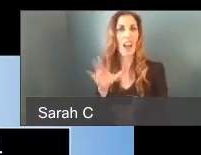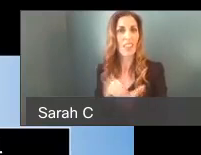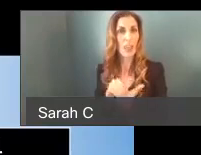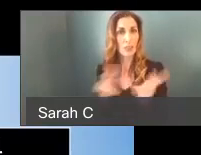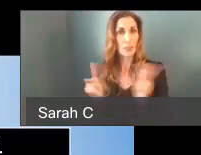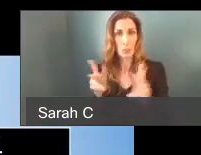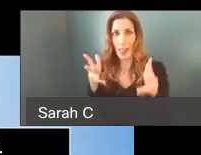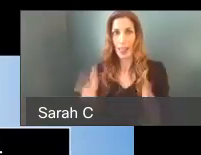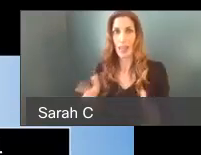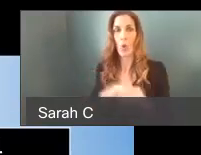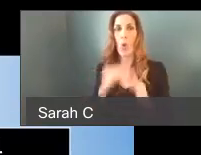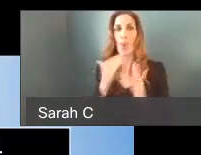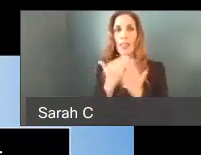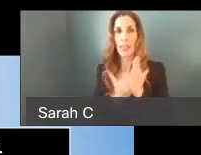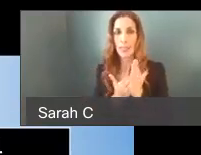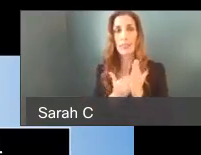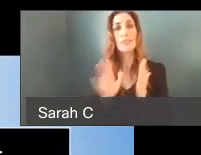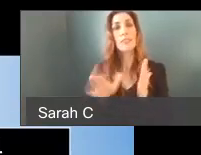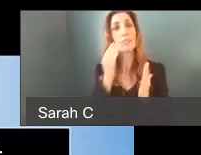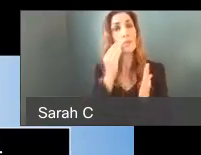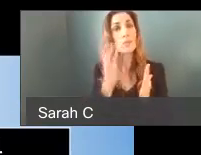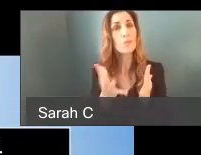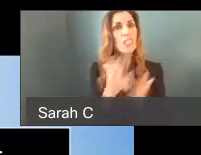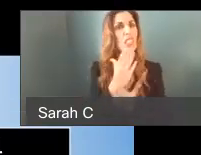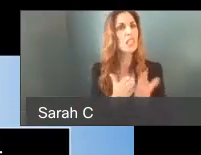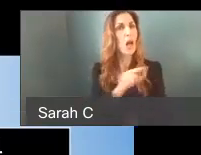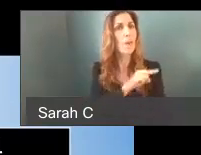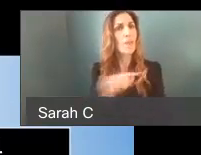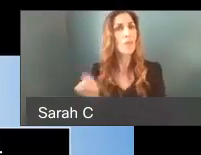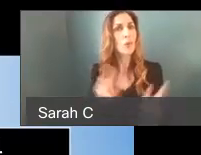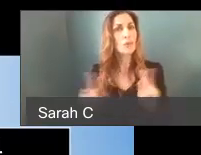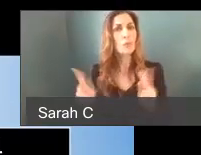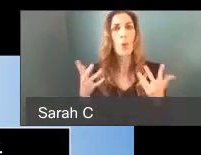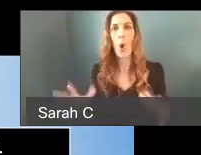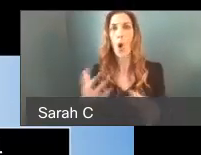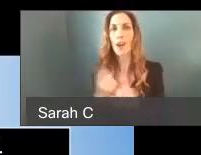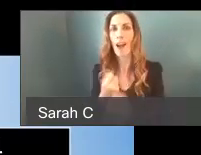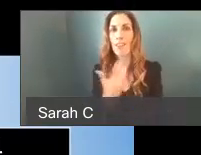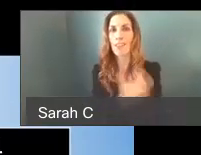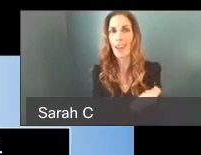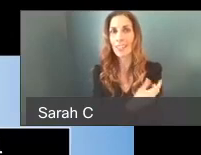Now I will say that some of those folks have already gotten their vaccine and we are finding